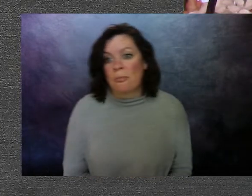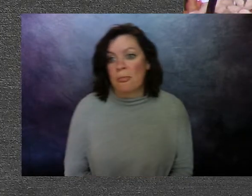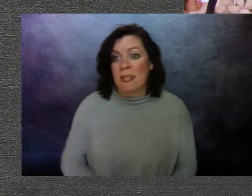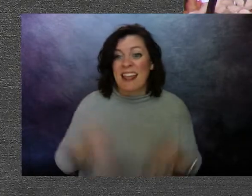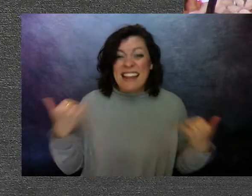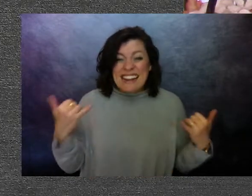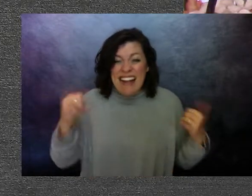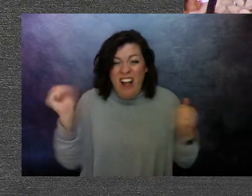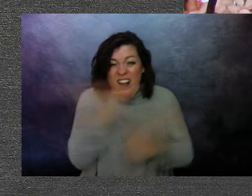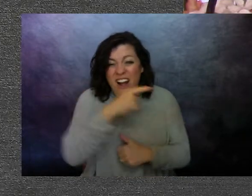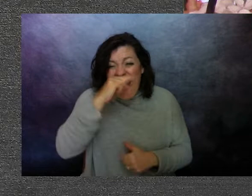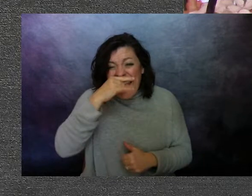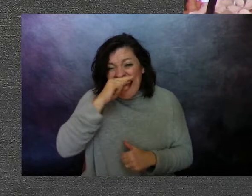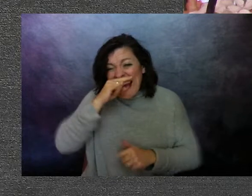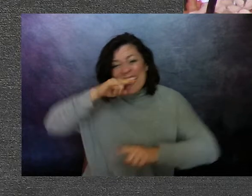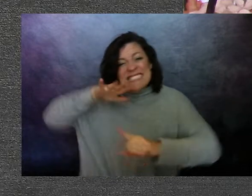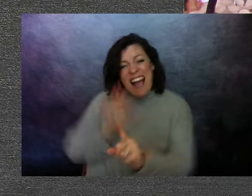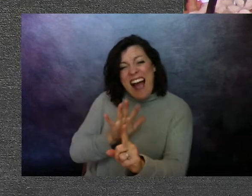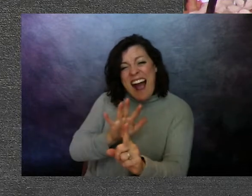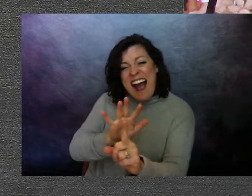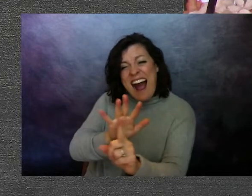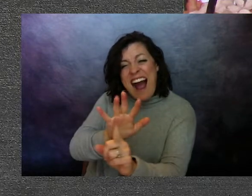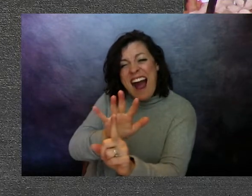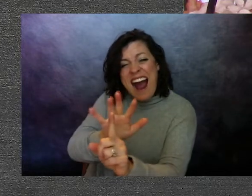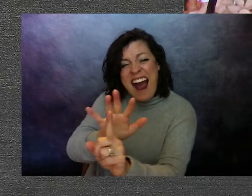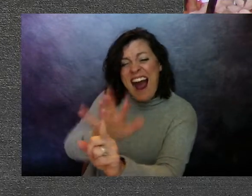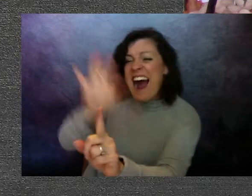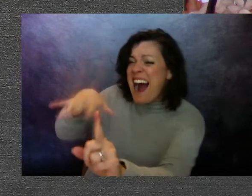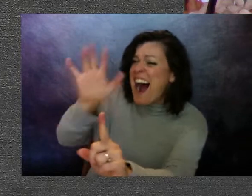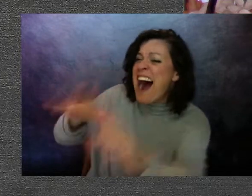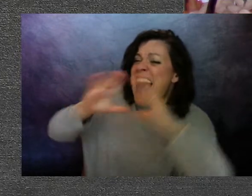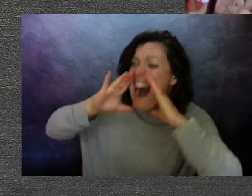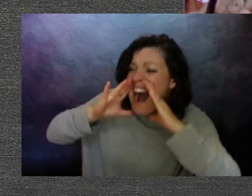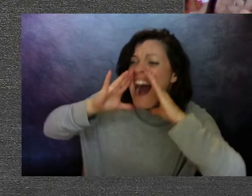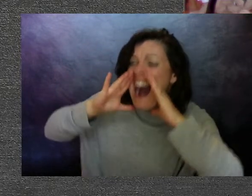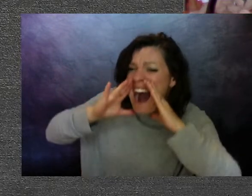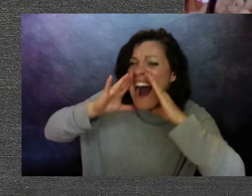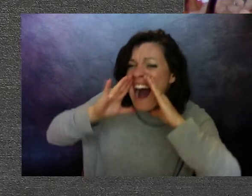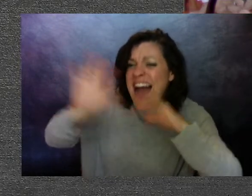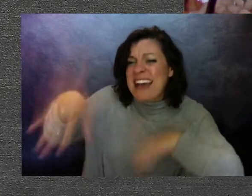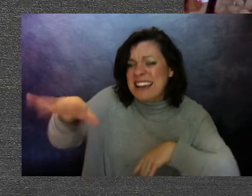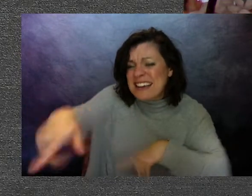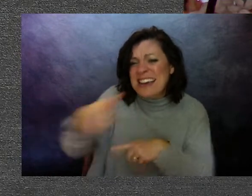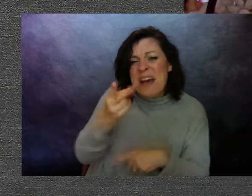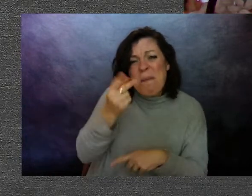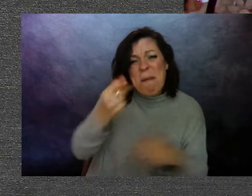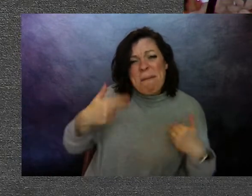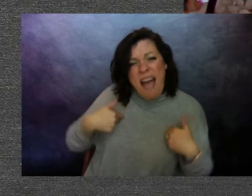A lot of kids come running after the boy. One girl shouted, "Hey, there's a puppy on that football."